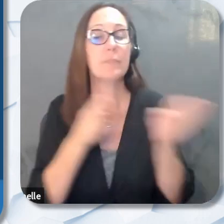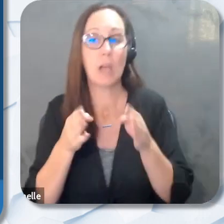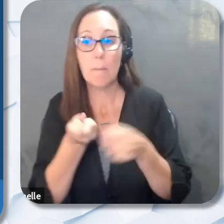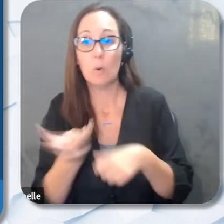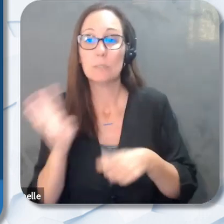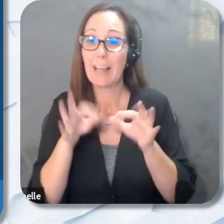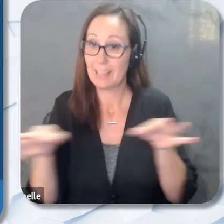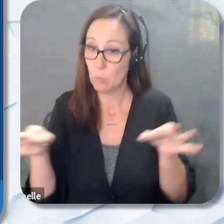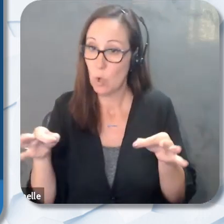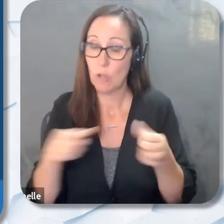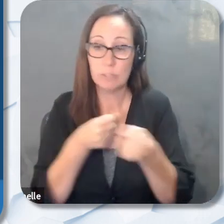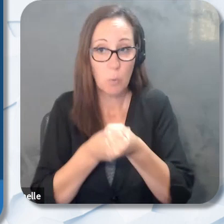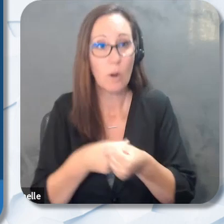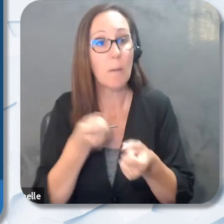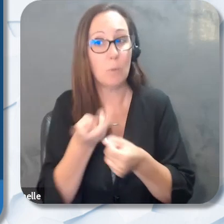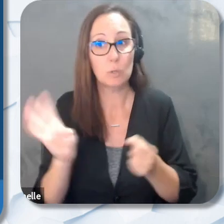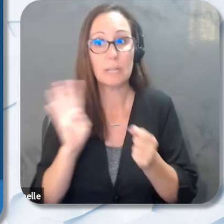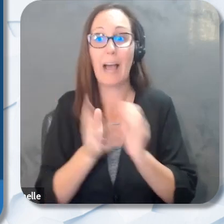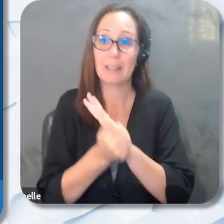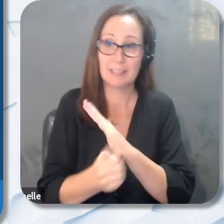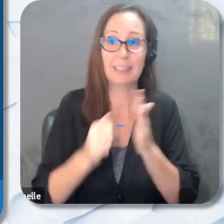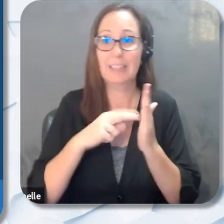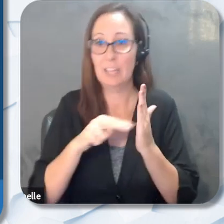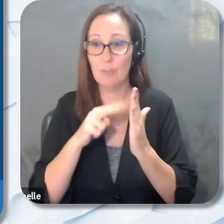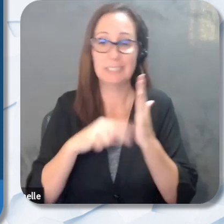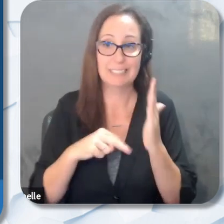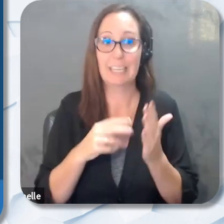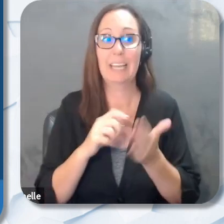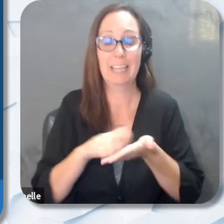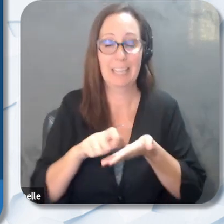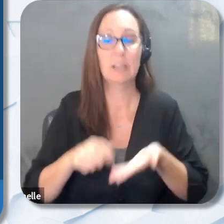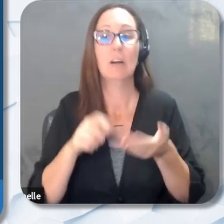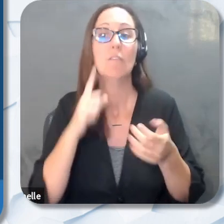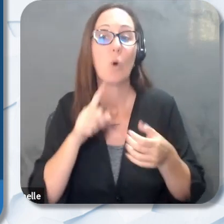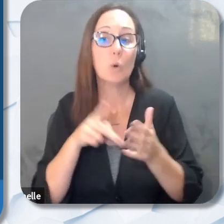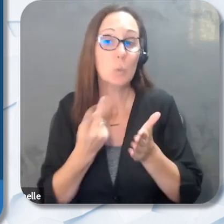and multi literacy three early identification of dual language learners and resources for